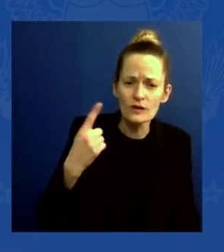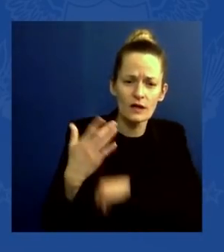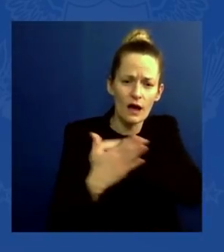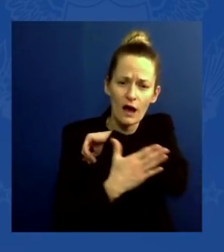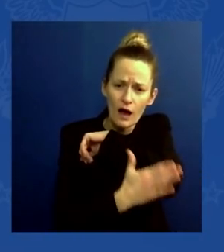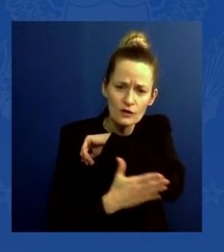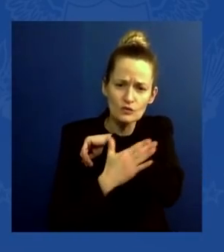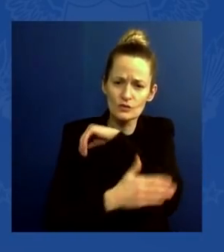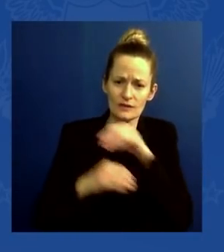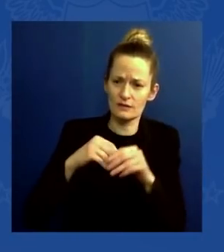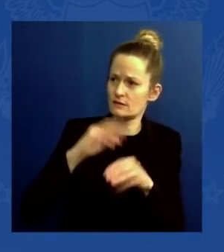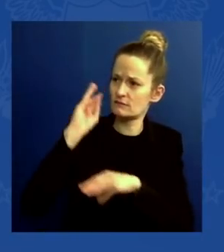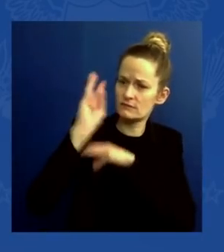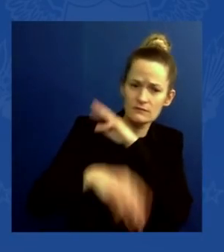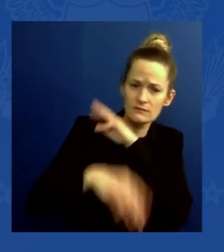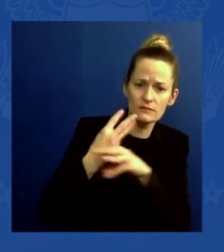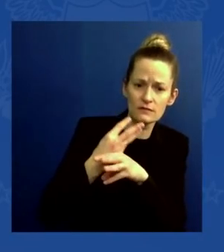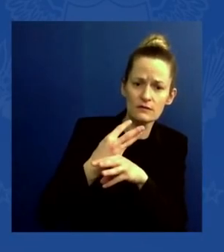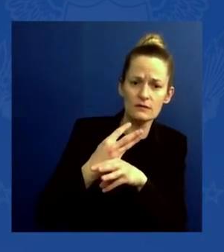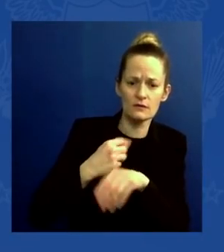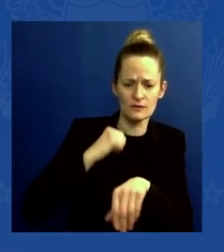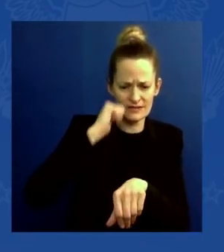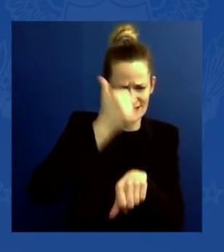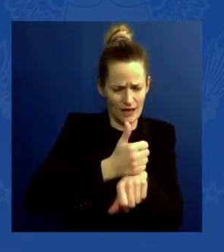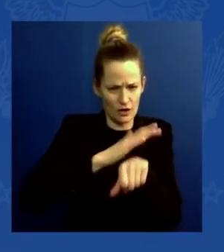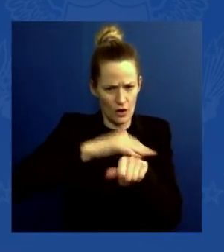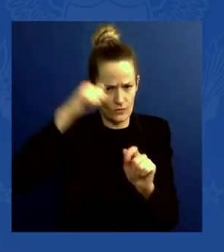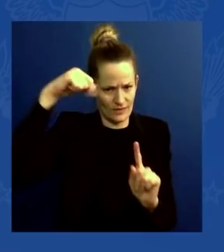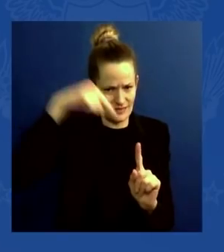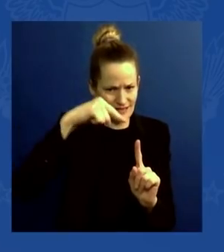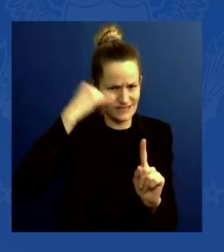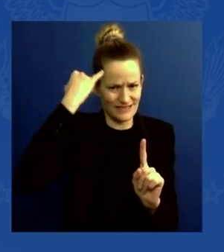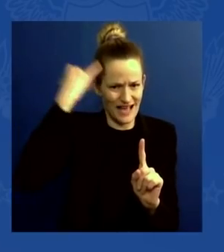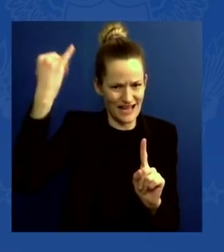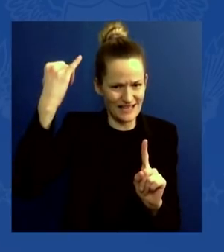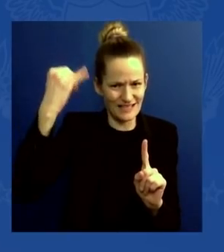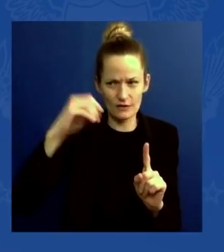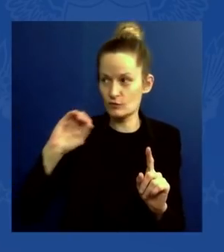but, "We hold these truths to be self-evident. All men and women are created equal." Basically, give everybody a shot.